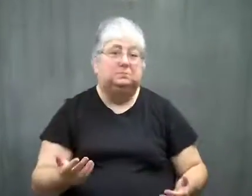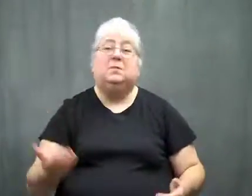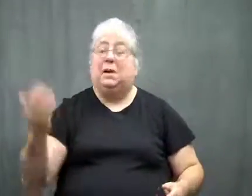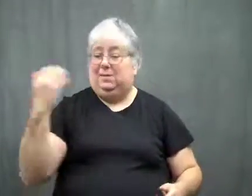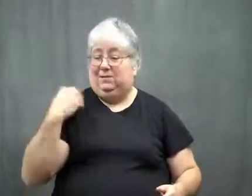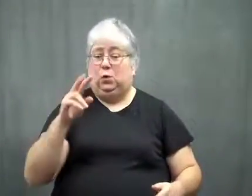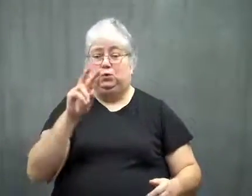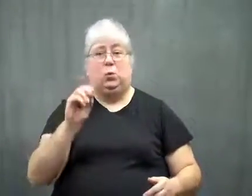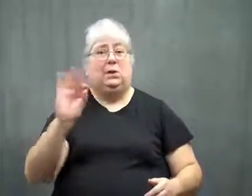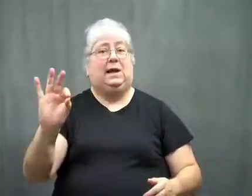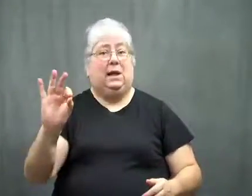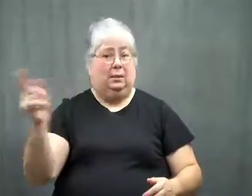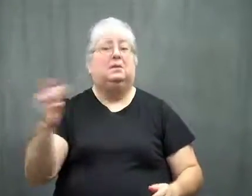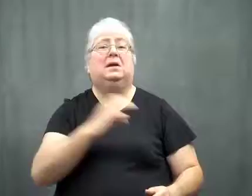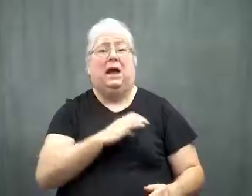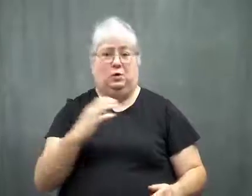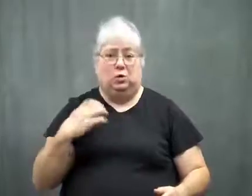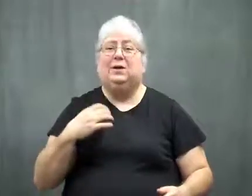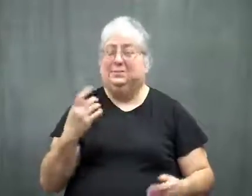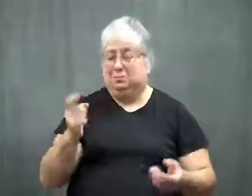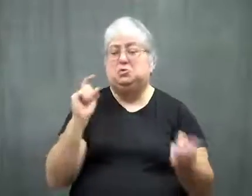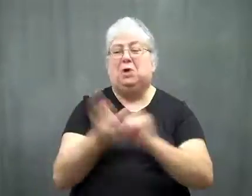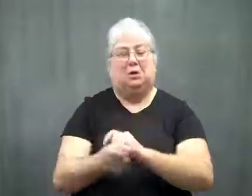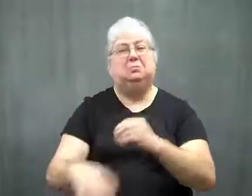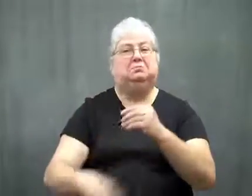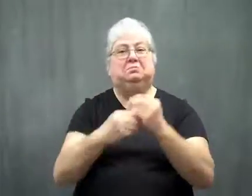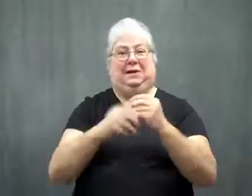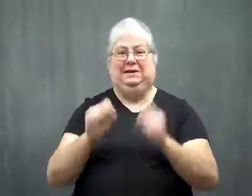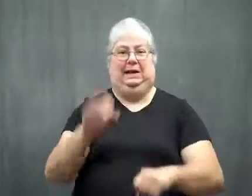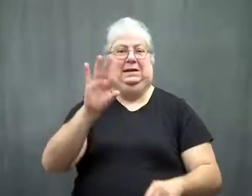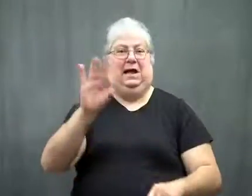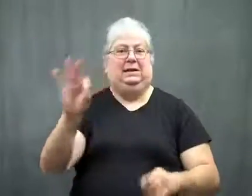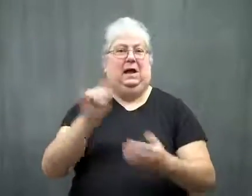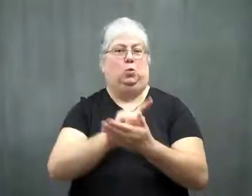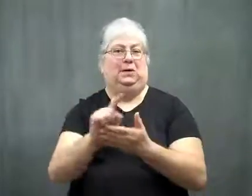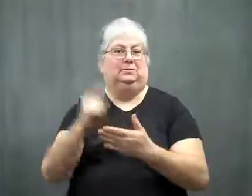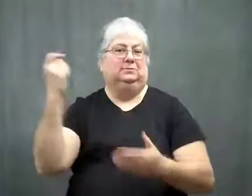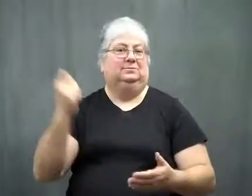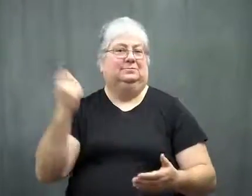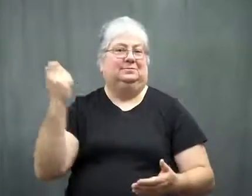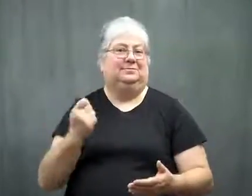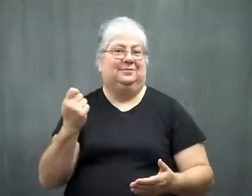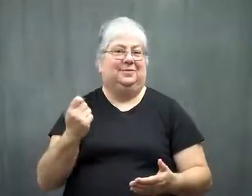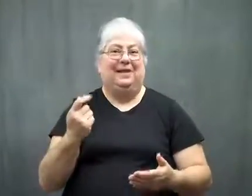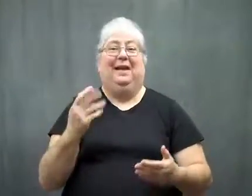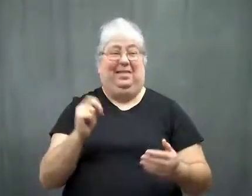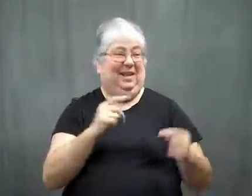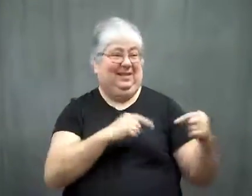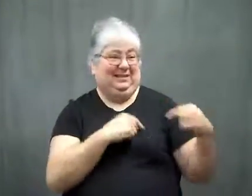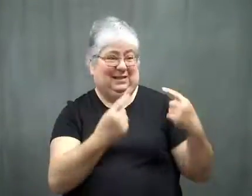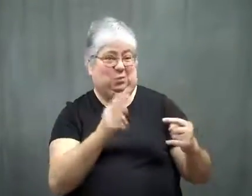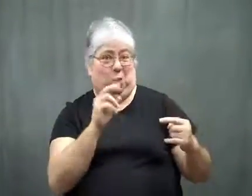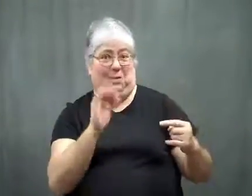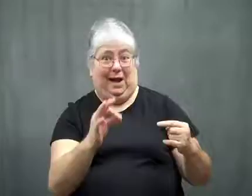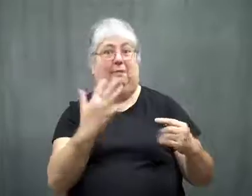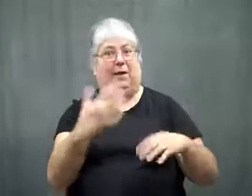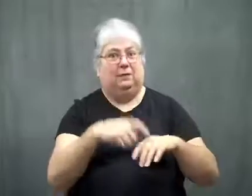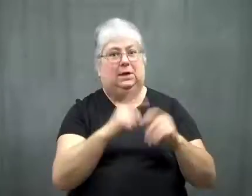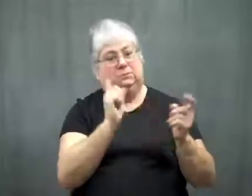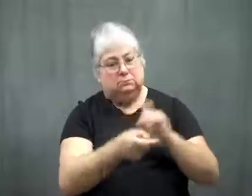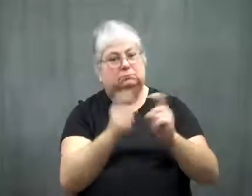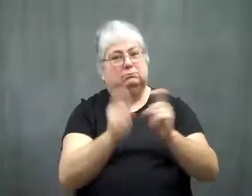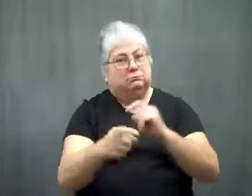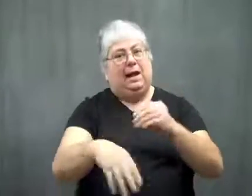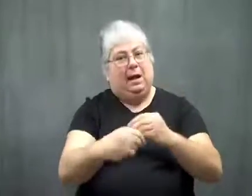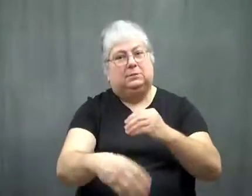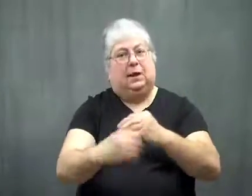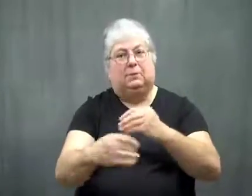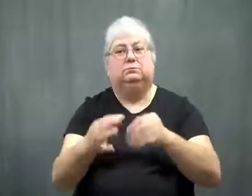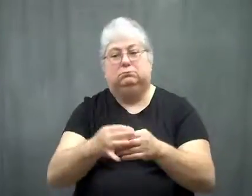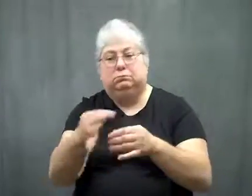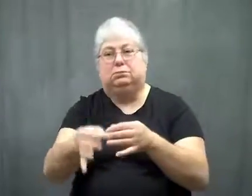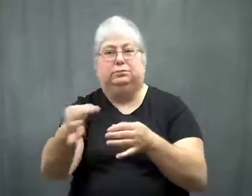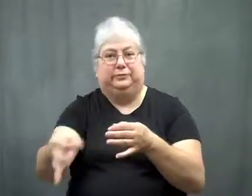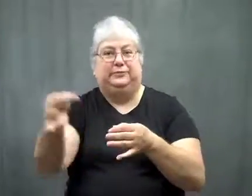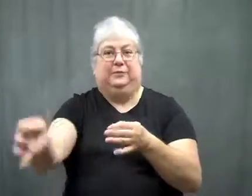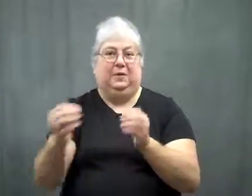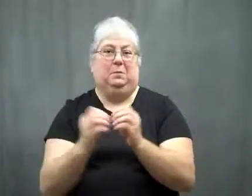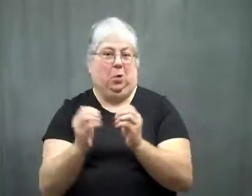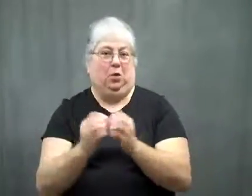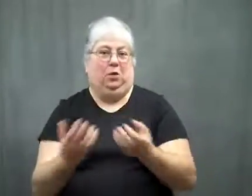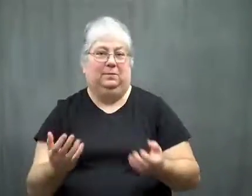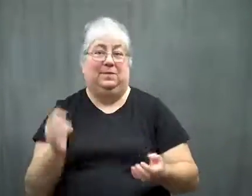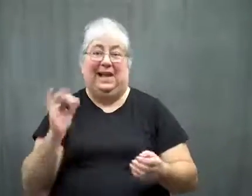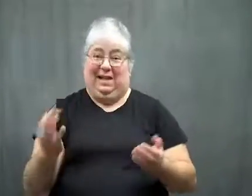Congress approved an extension to 99 weeks in 2009.